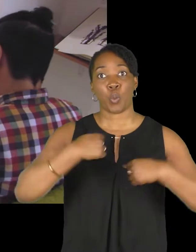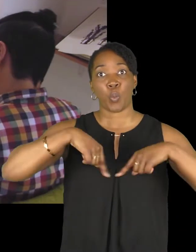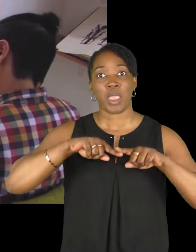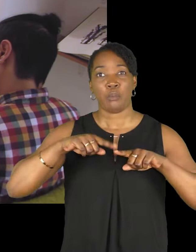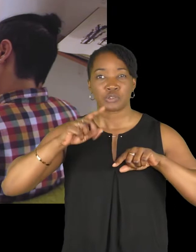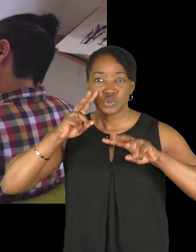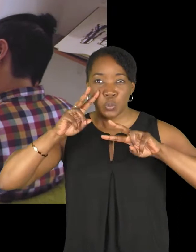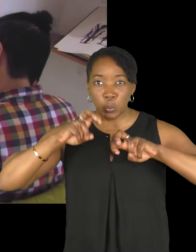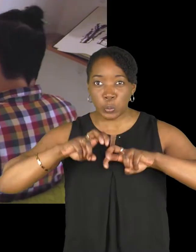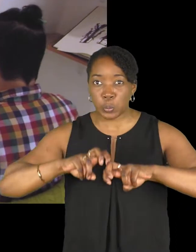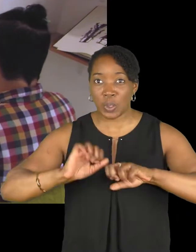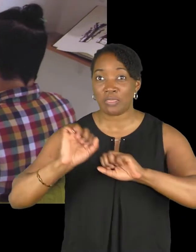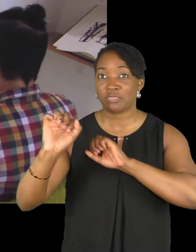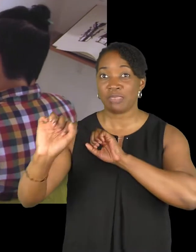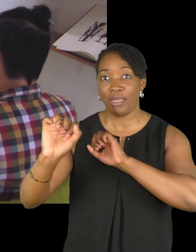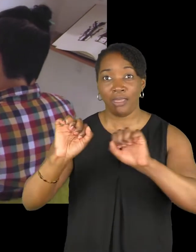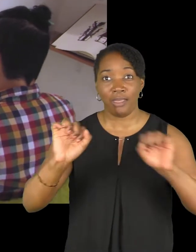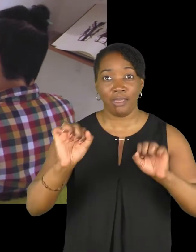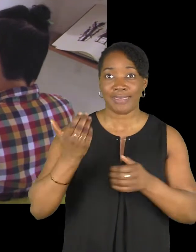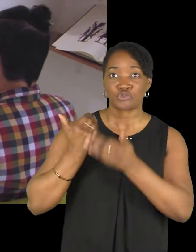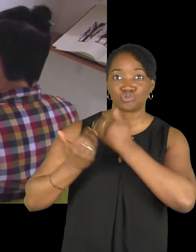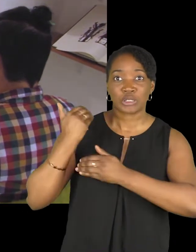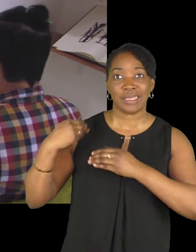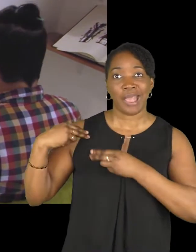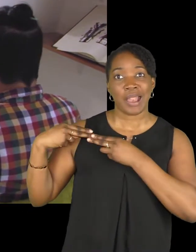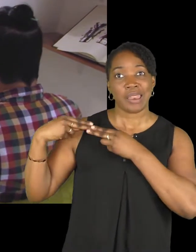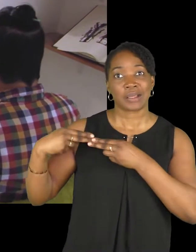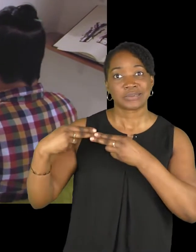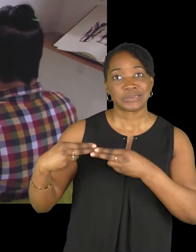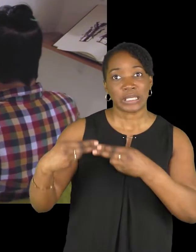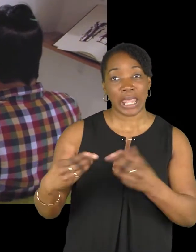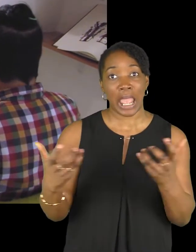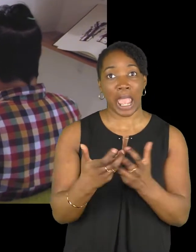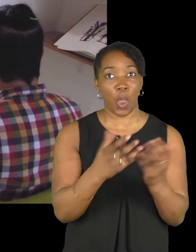was really around uncovering those histories and those legacies of the Black Arts Movement